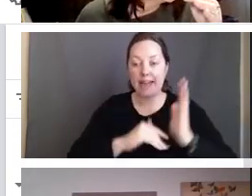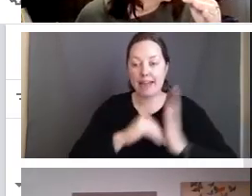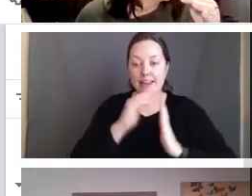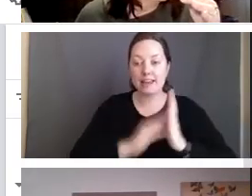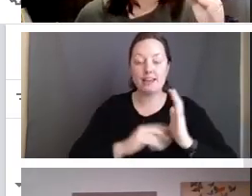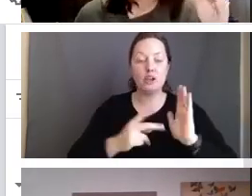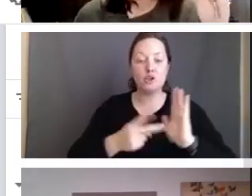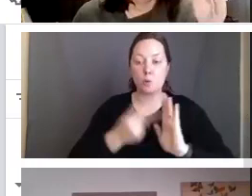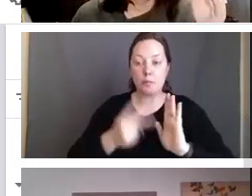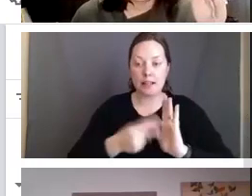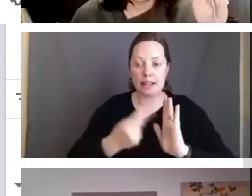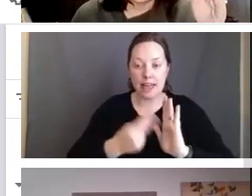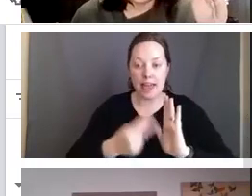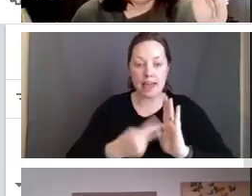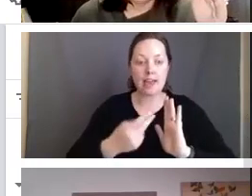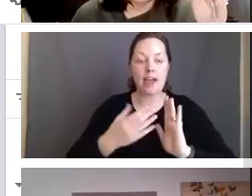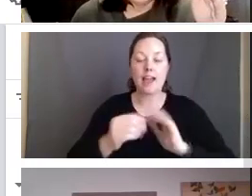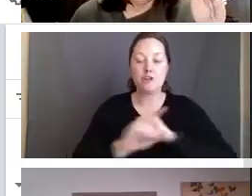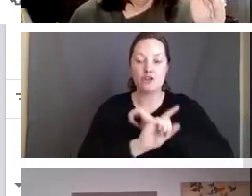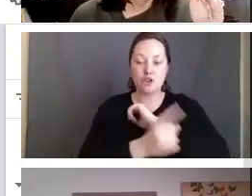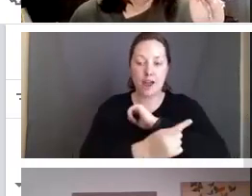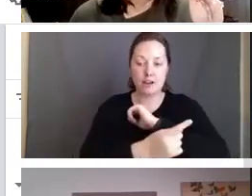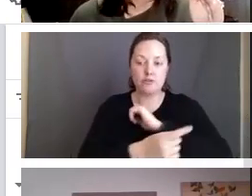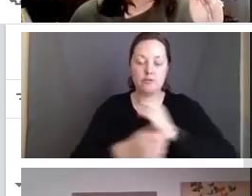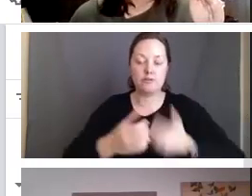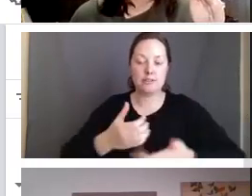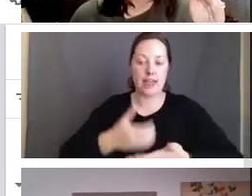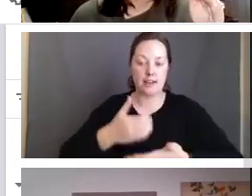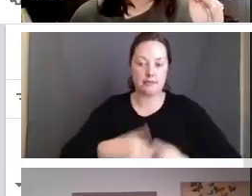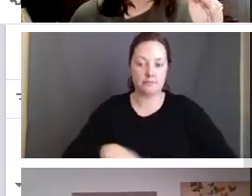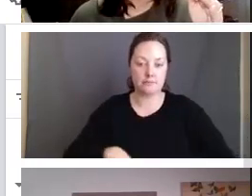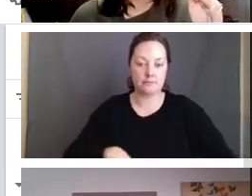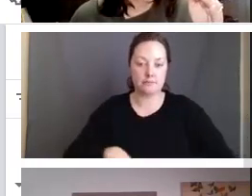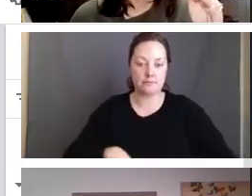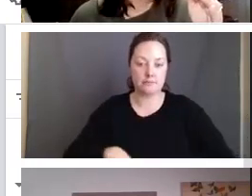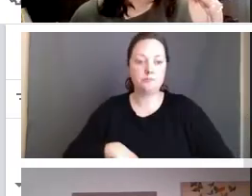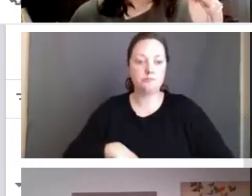Setting the table but it doesn't have dishes yet.